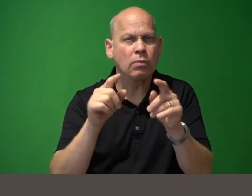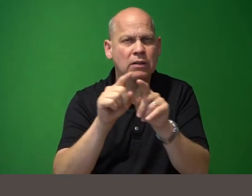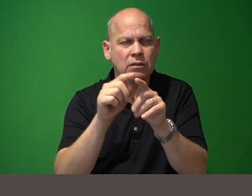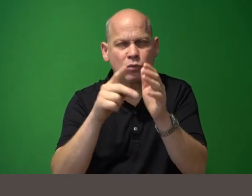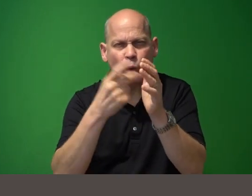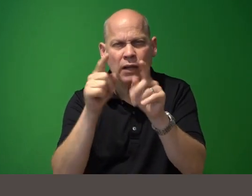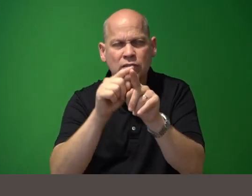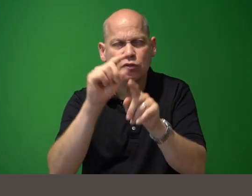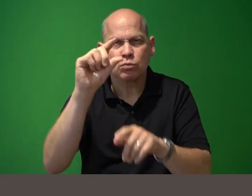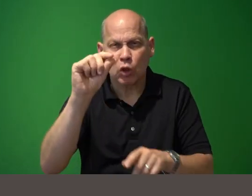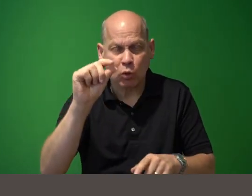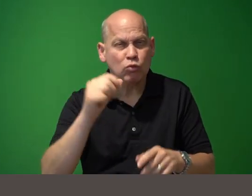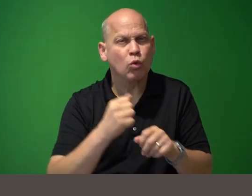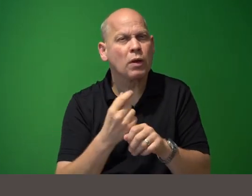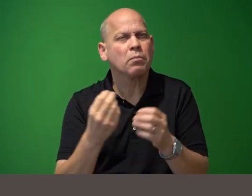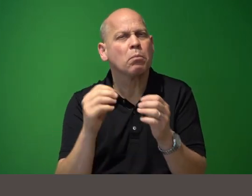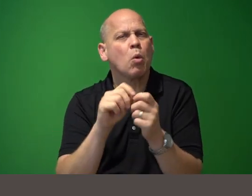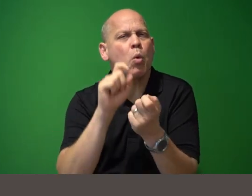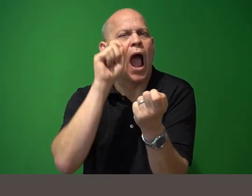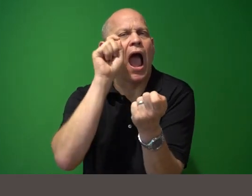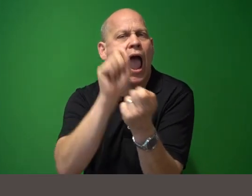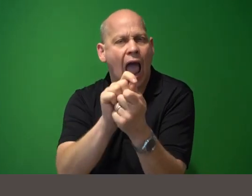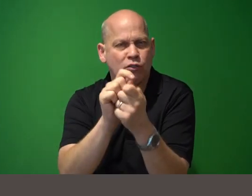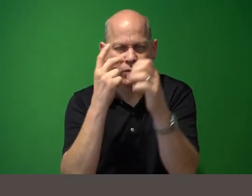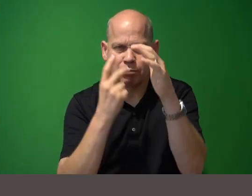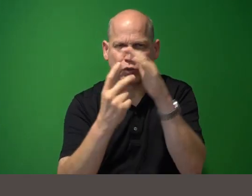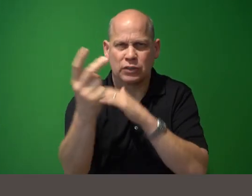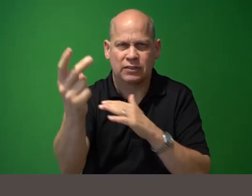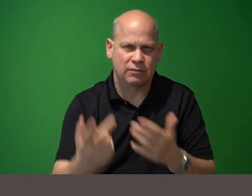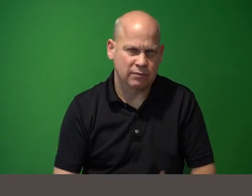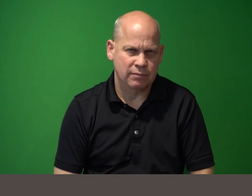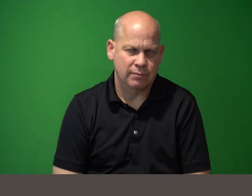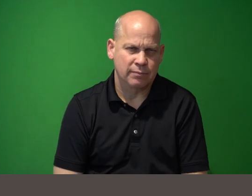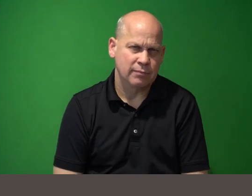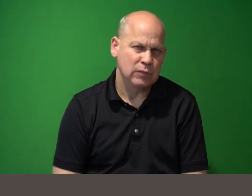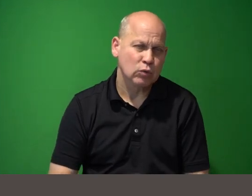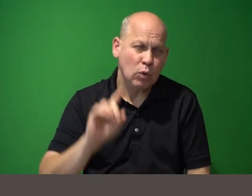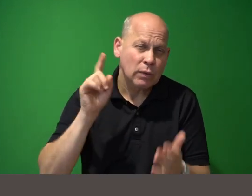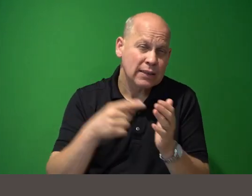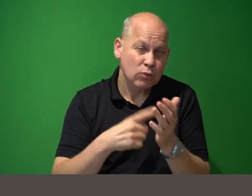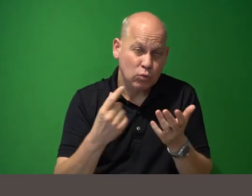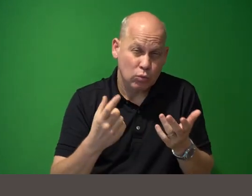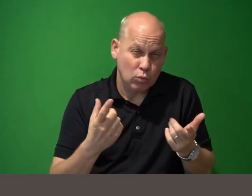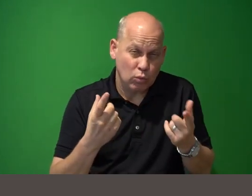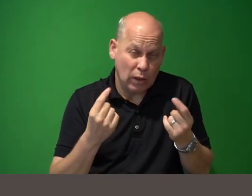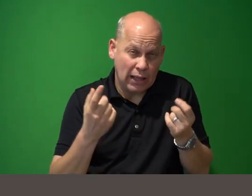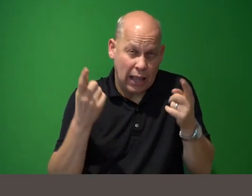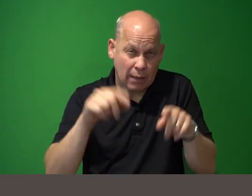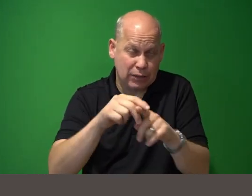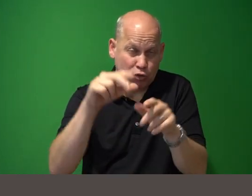so we made much more accurate predictions. So this, what we happened in Hurricane Ida,